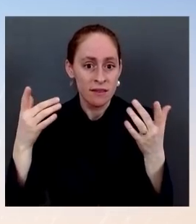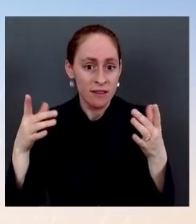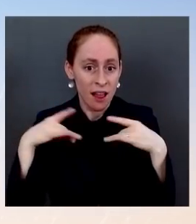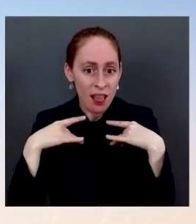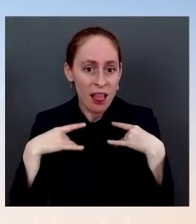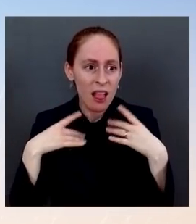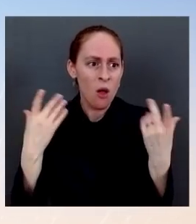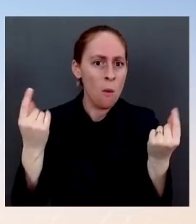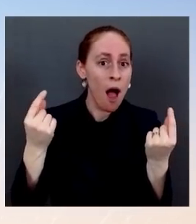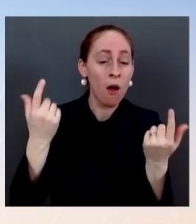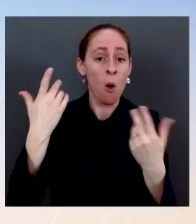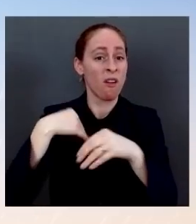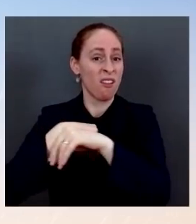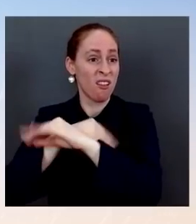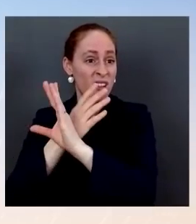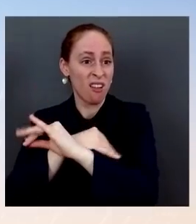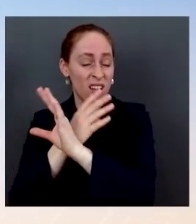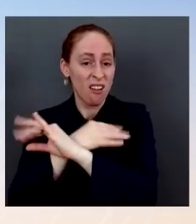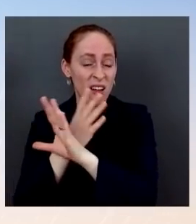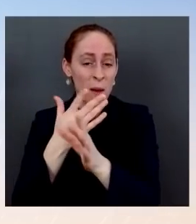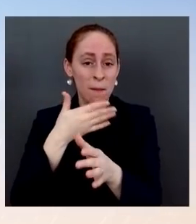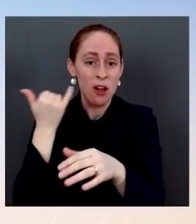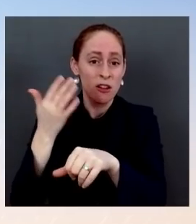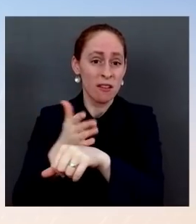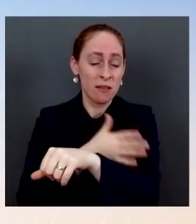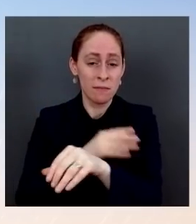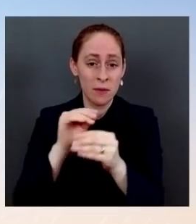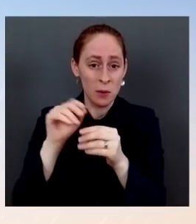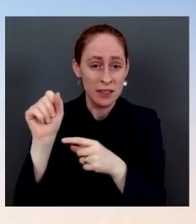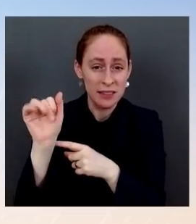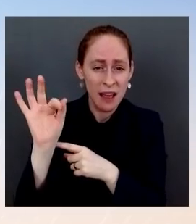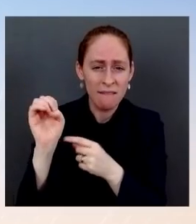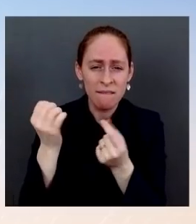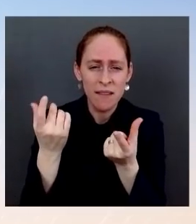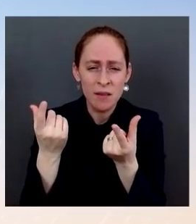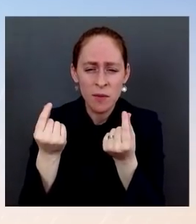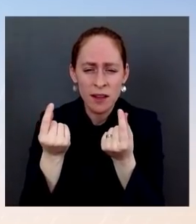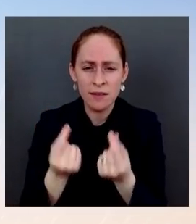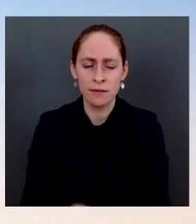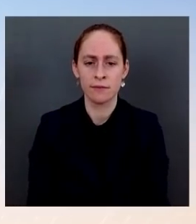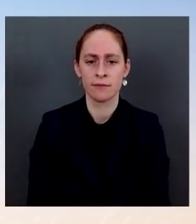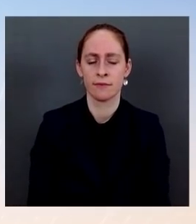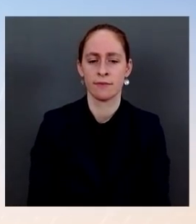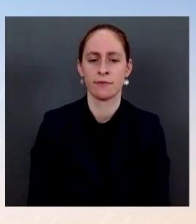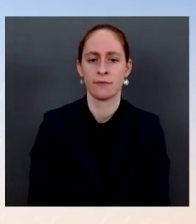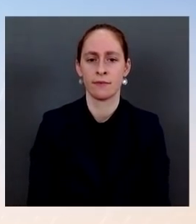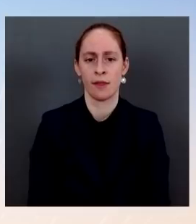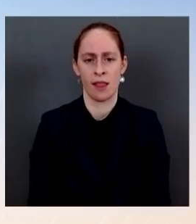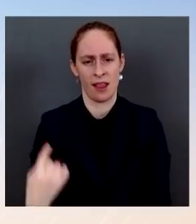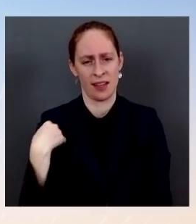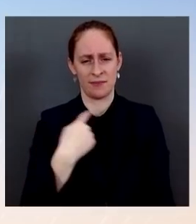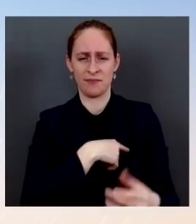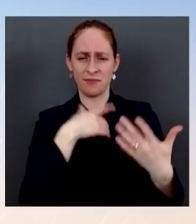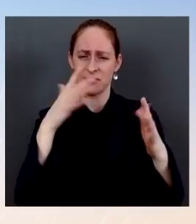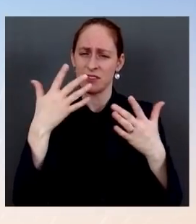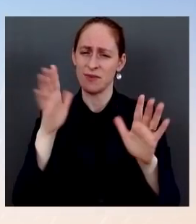and beyond what even is advised by the CDC. Obviously, we all wear masks. Anytime you're going to meet with the President,